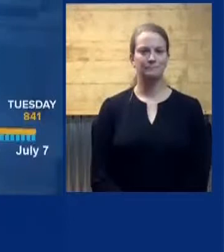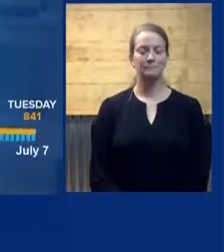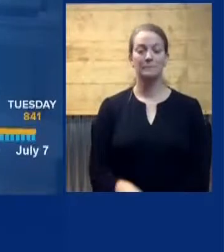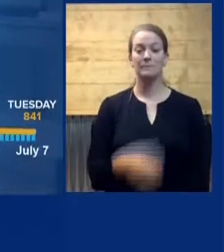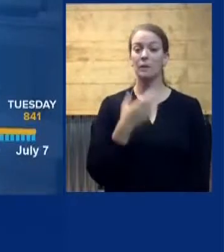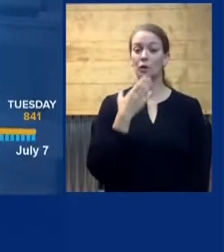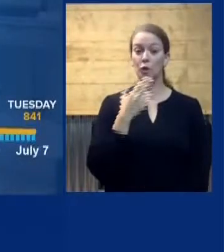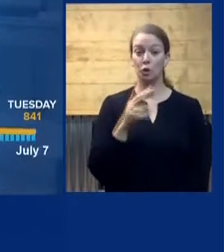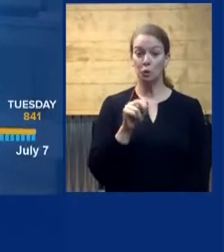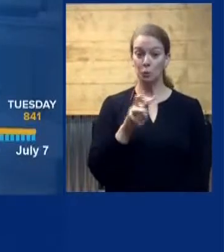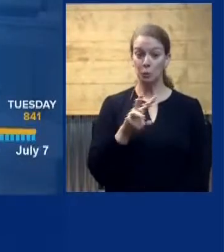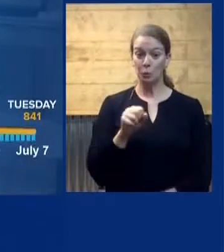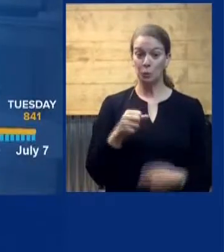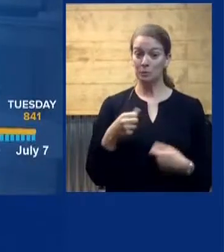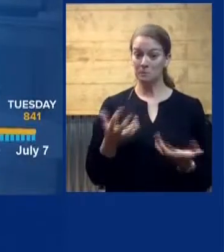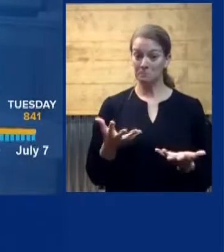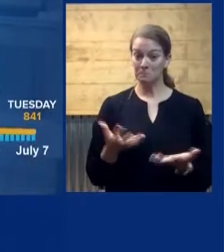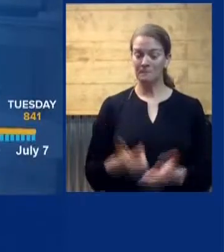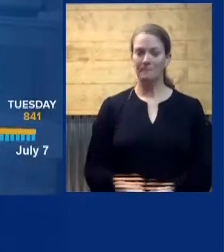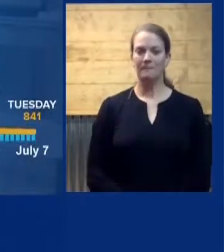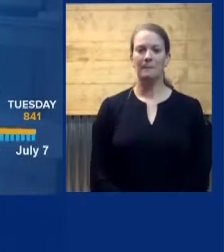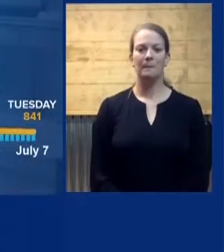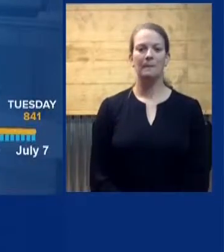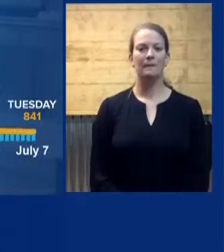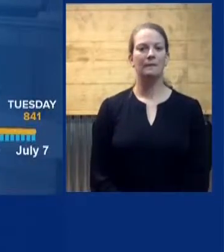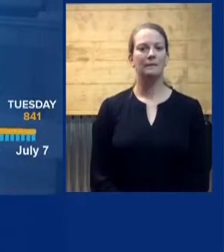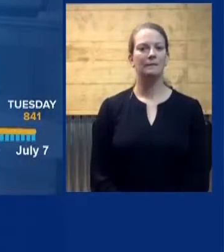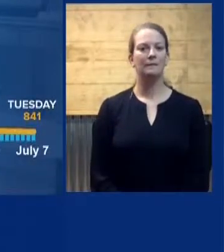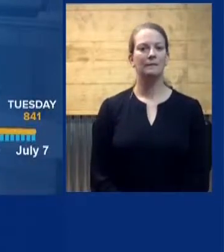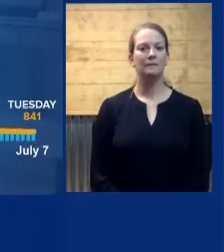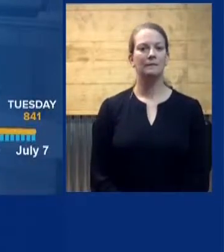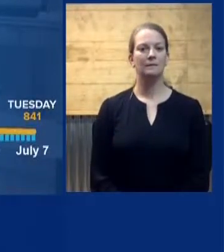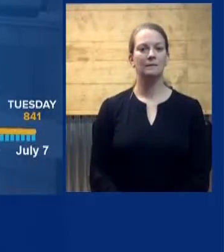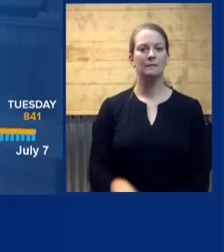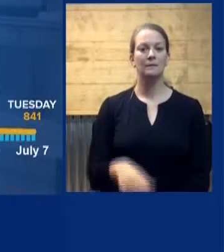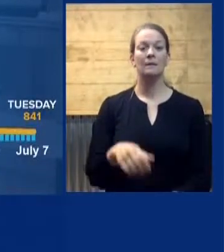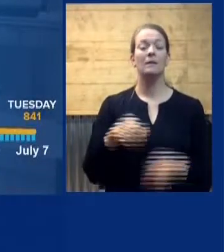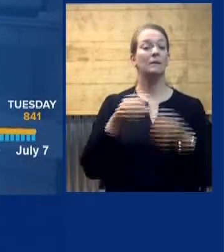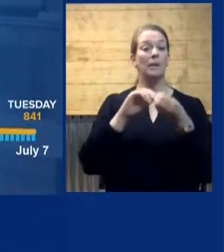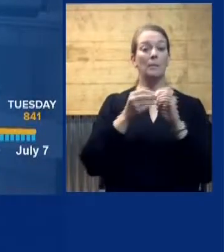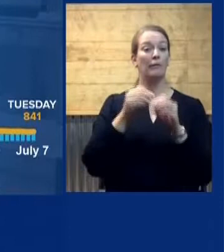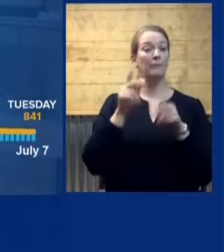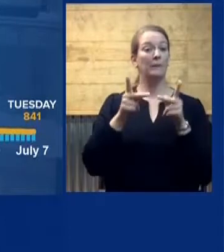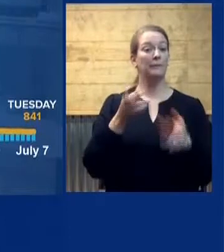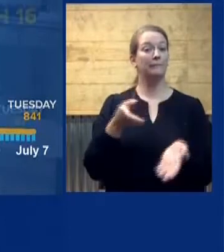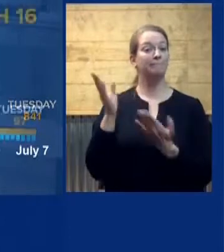BECAUSE WE'RE GLASS HALF FULL KIND OF PEOPLE.